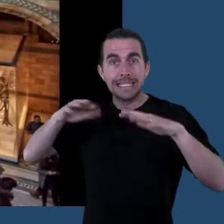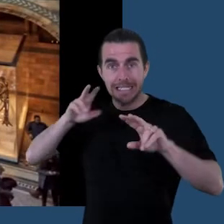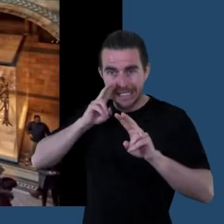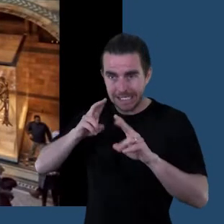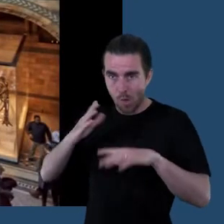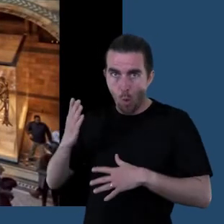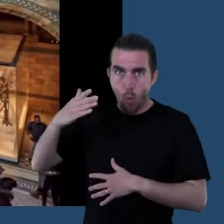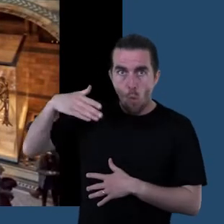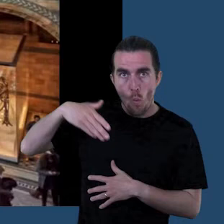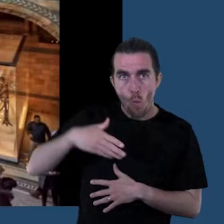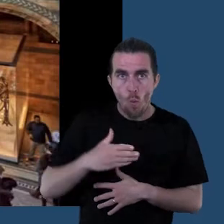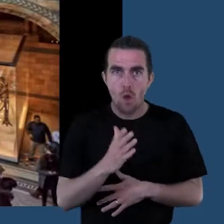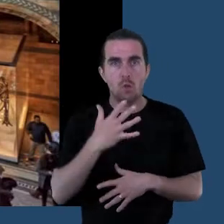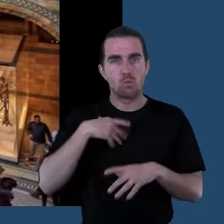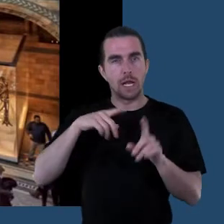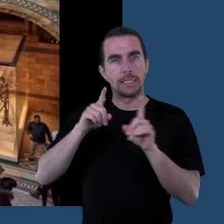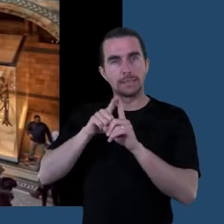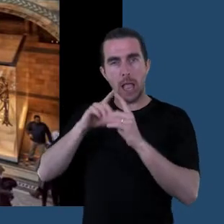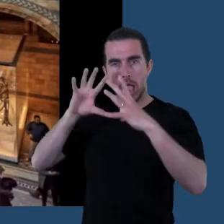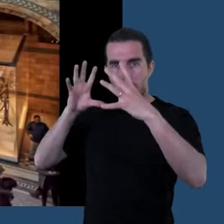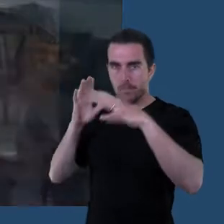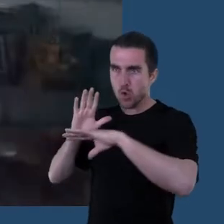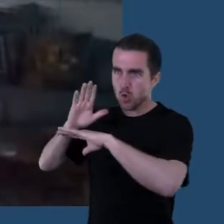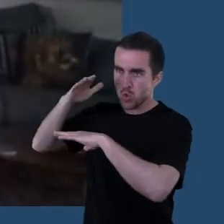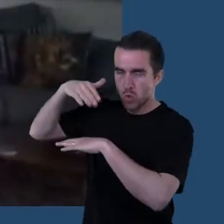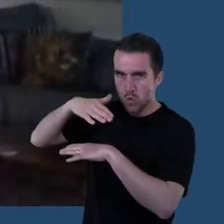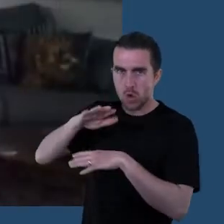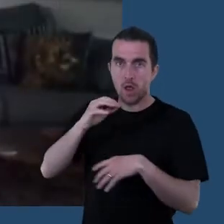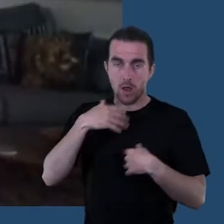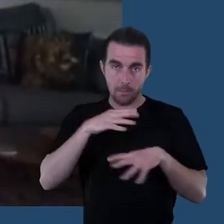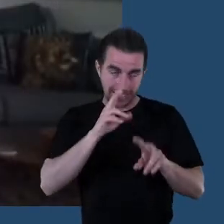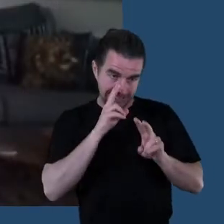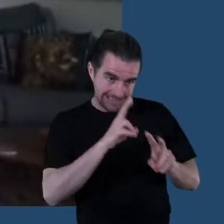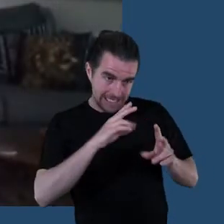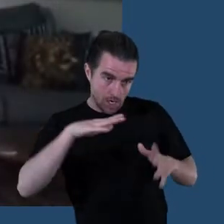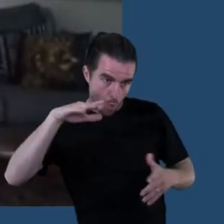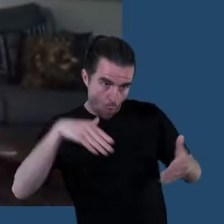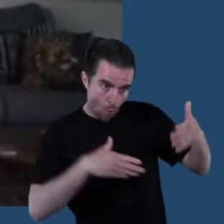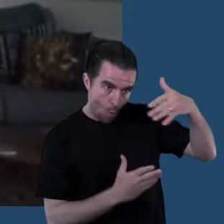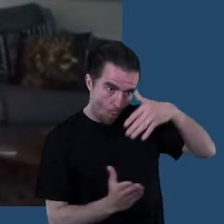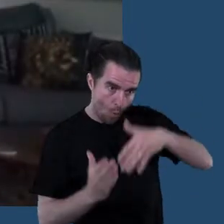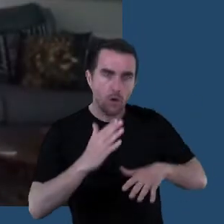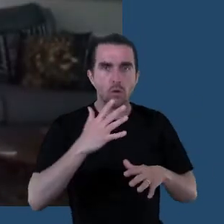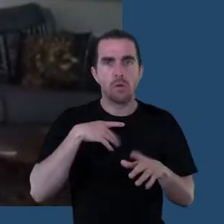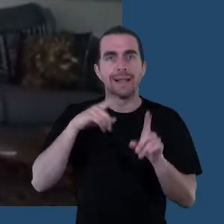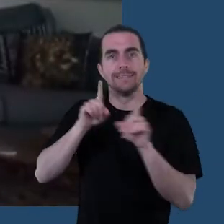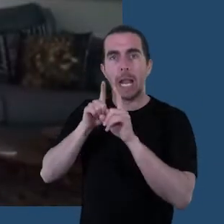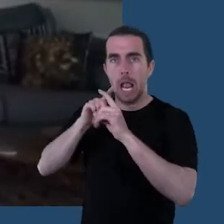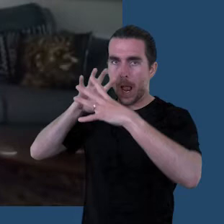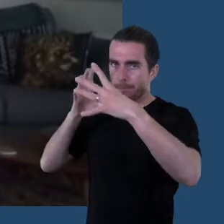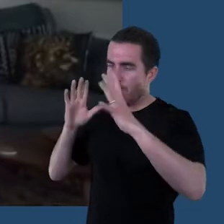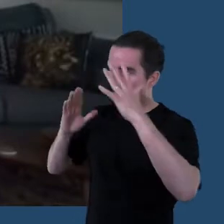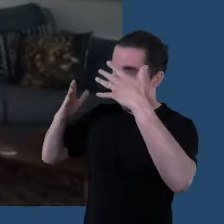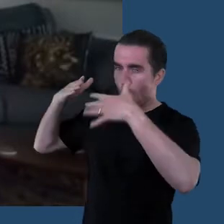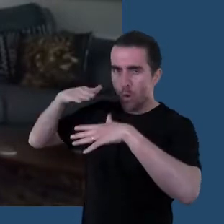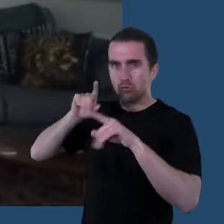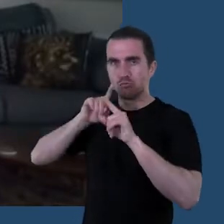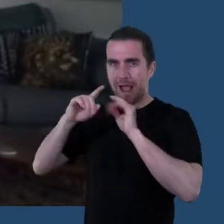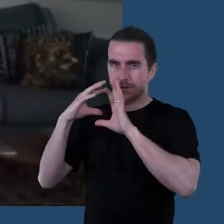making observations of blue whales feeding. I brought those observations back and was able to put those into the pose, if you like,